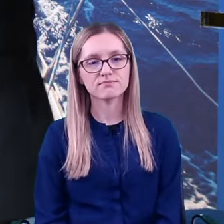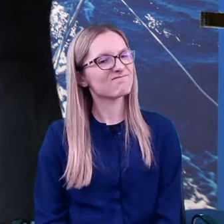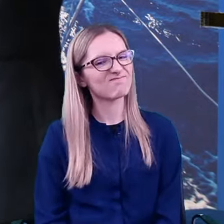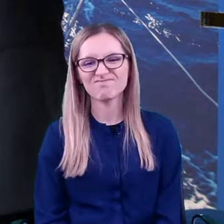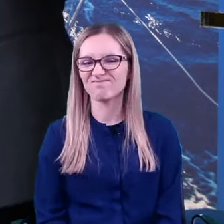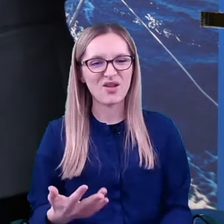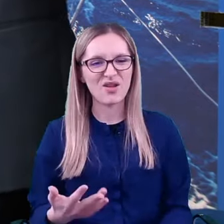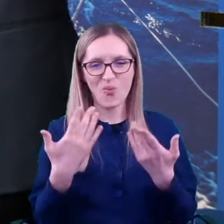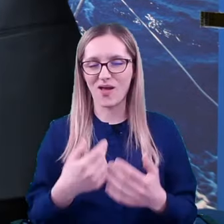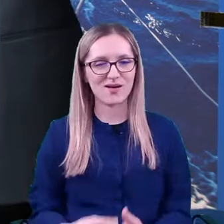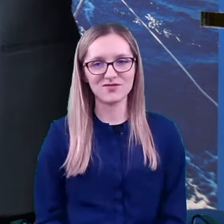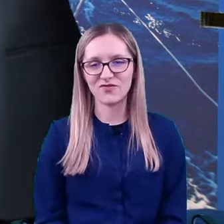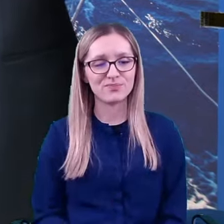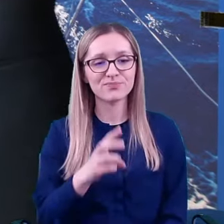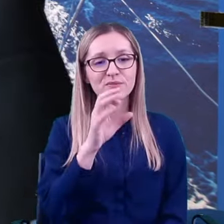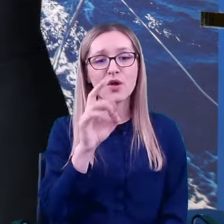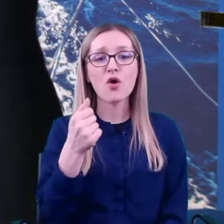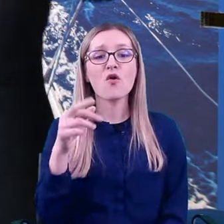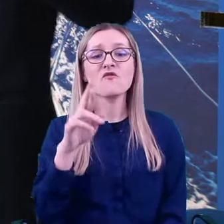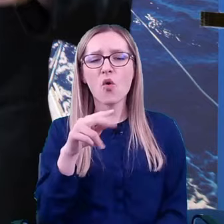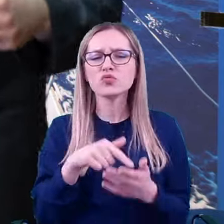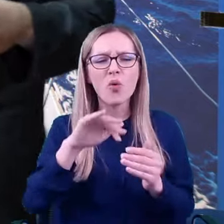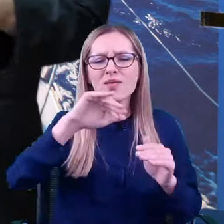Hydrogen is the smallest known atom.